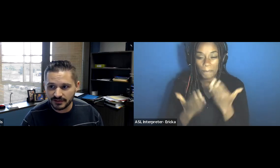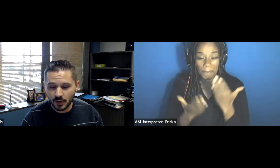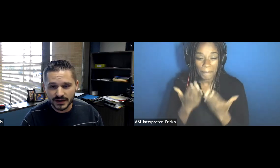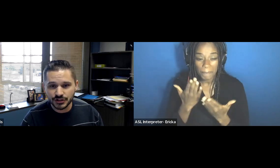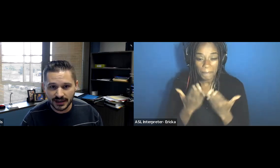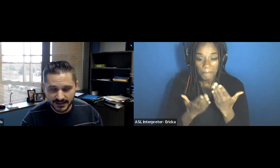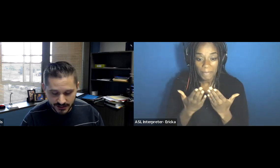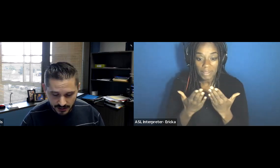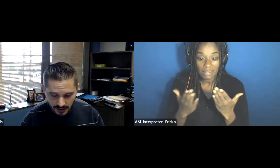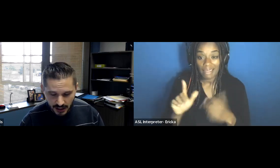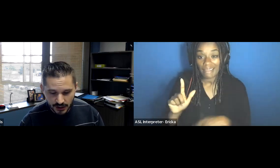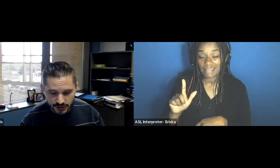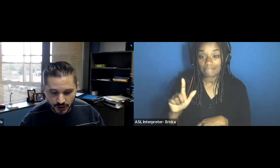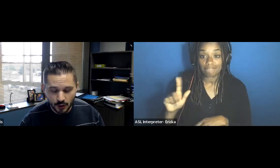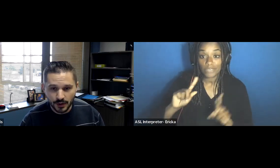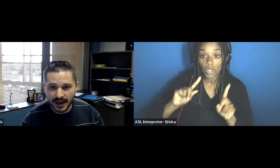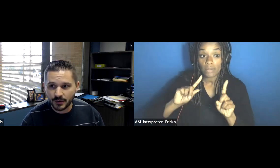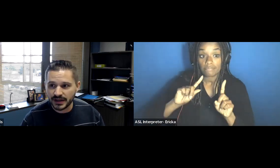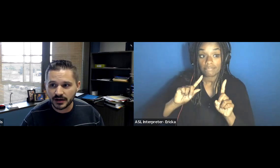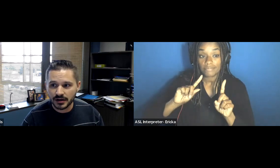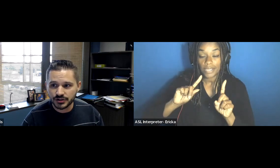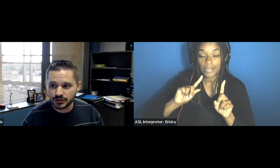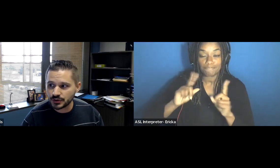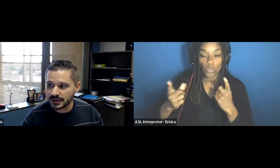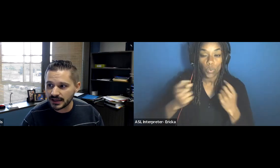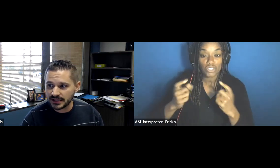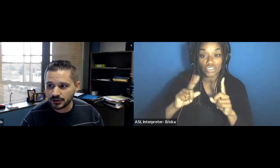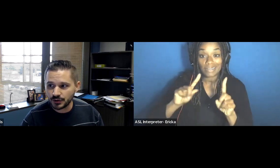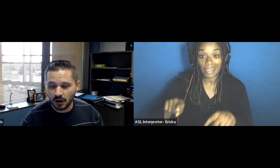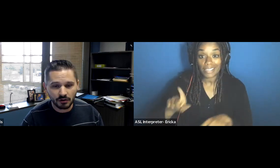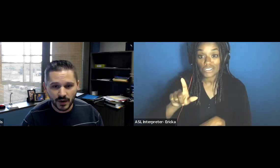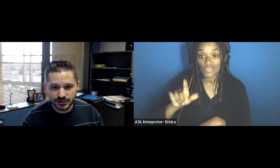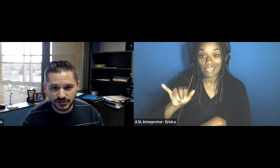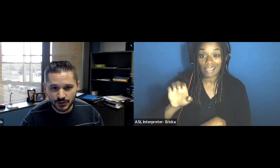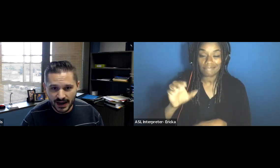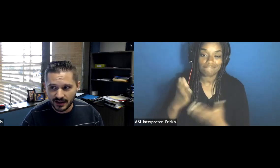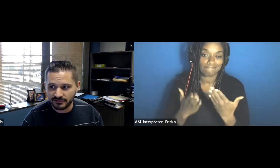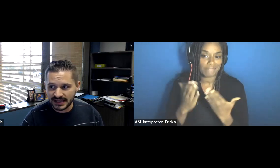Today's session will run pretty much to the very end of the time period.